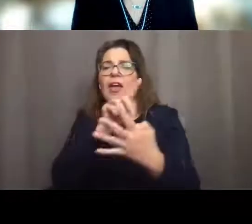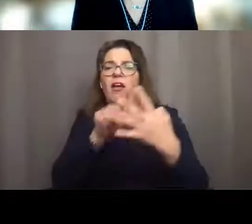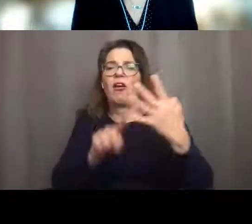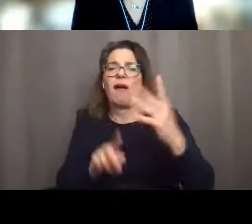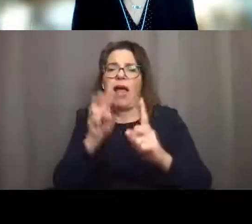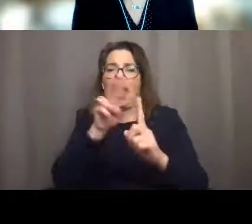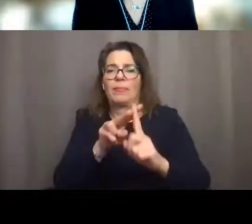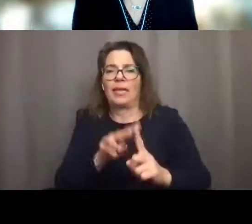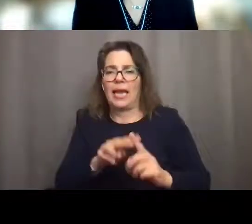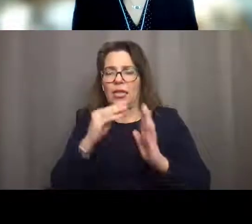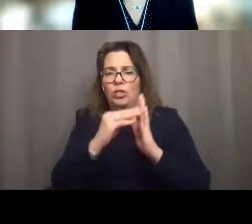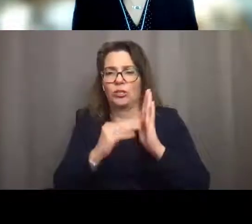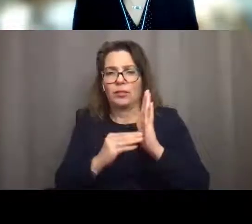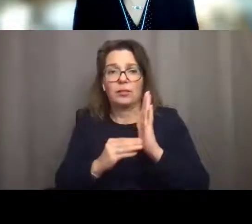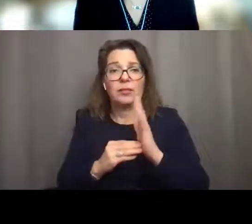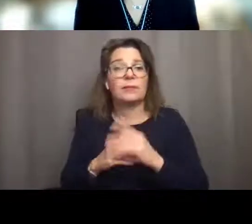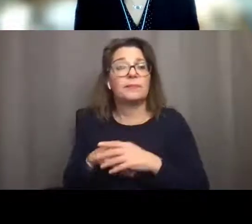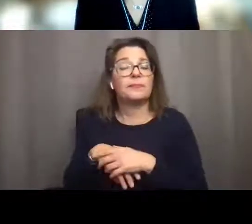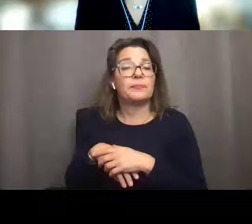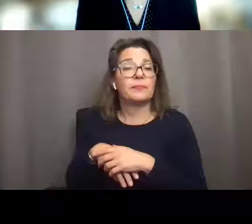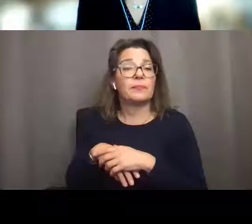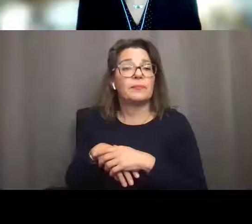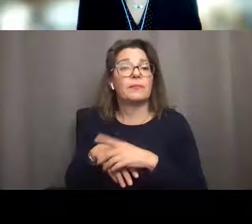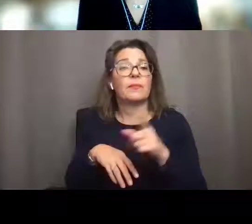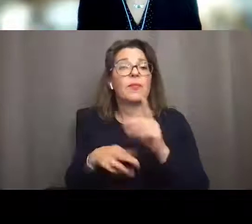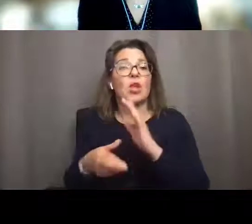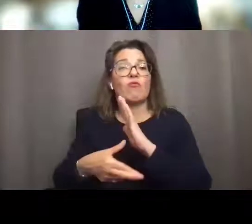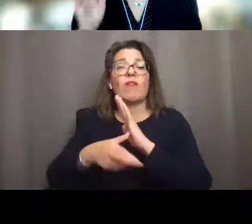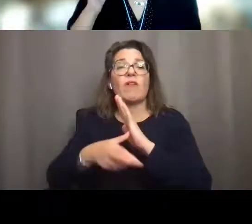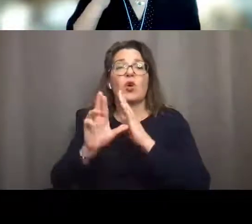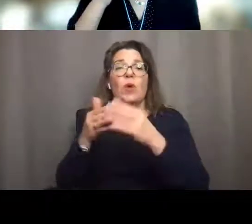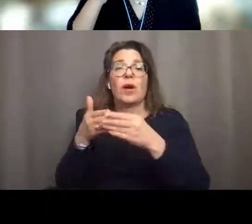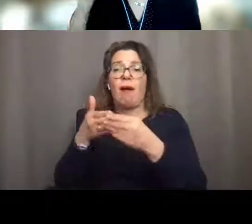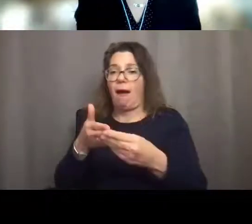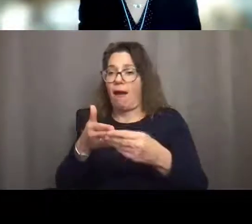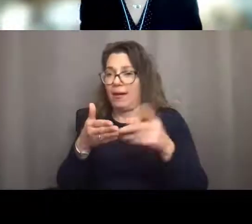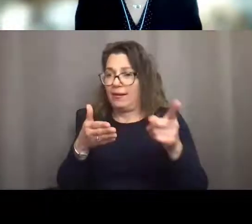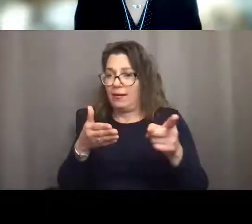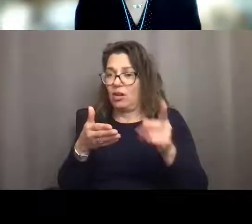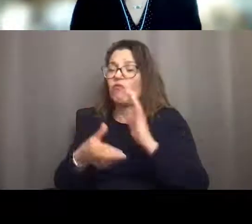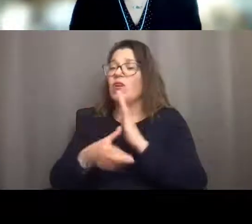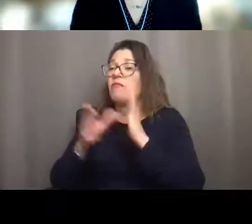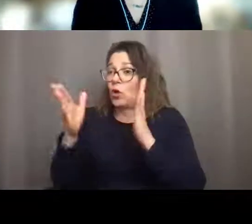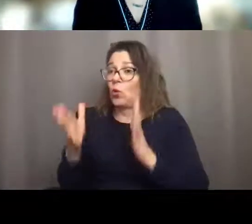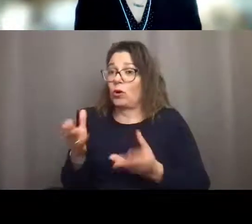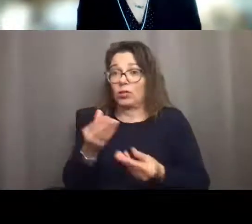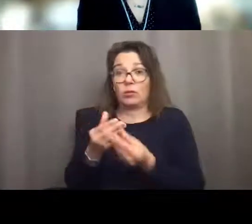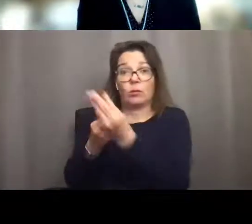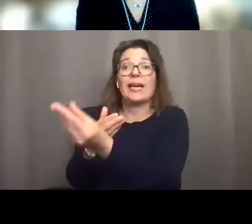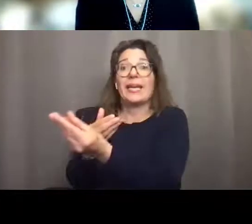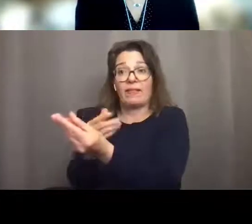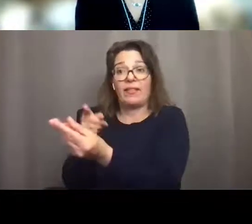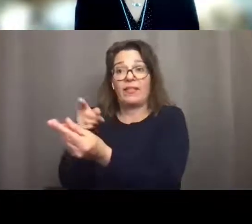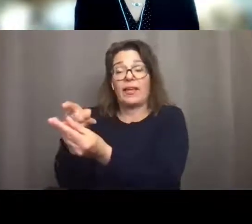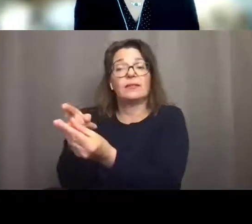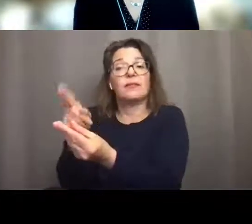And then we also posted this reviewer guidance. This is what reviewers were given to evaluate sex